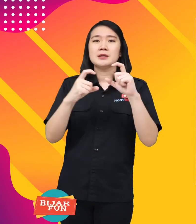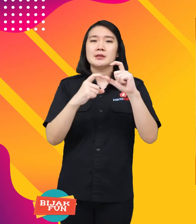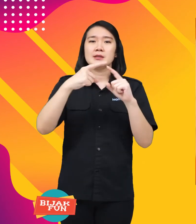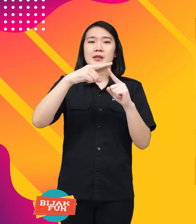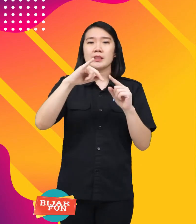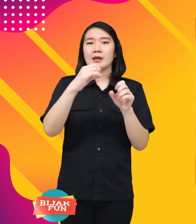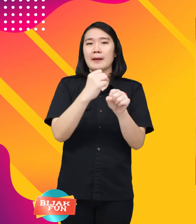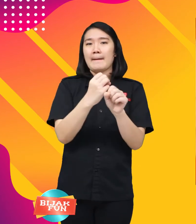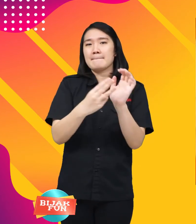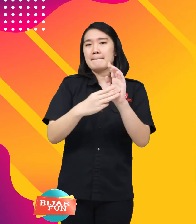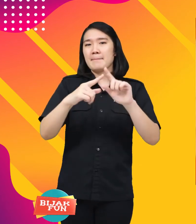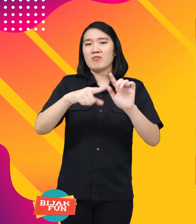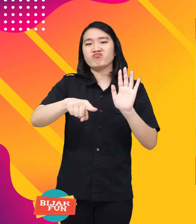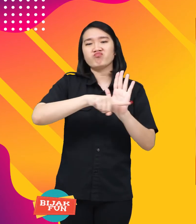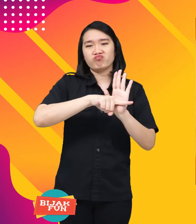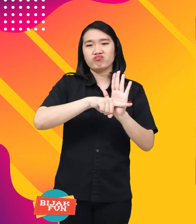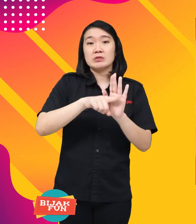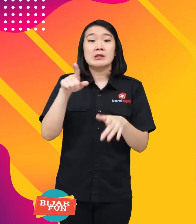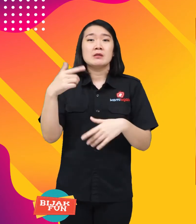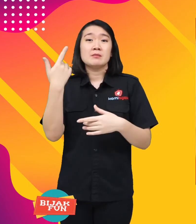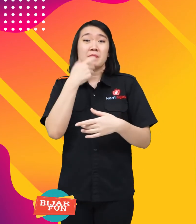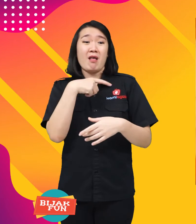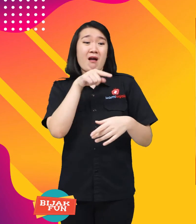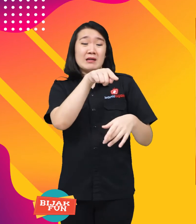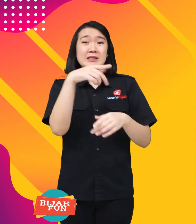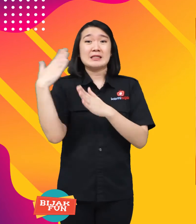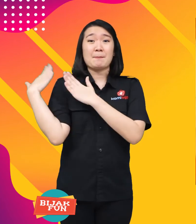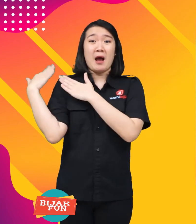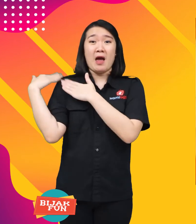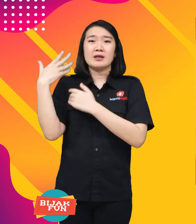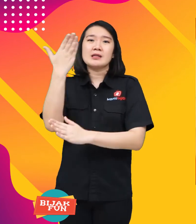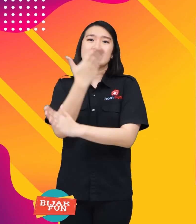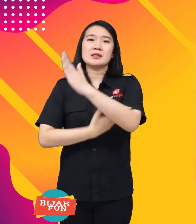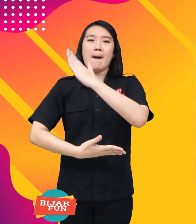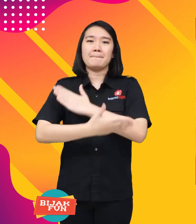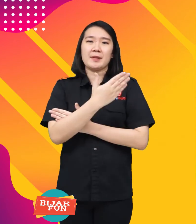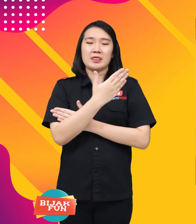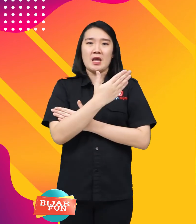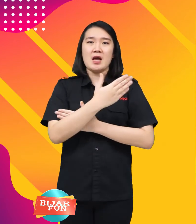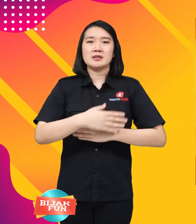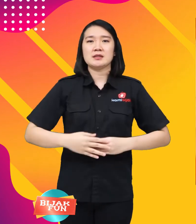because of the negative stigma as a disability.